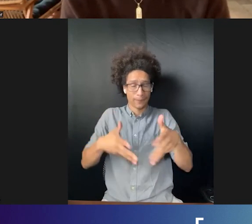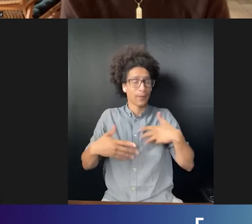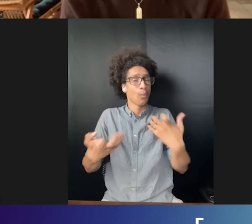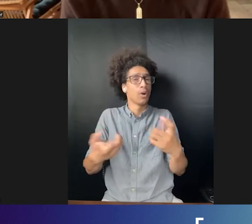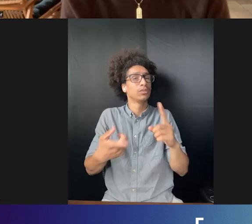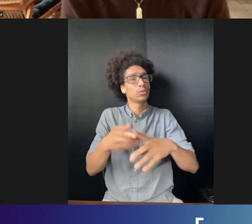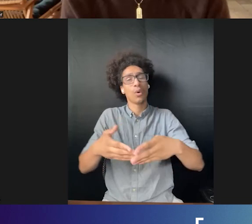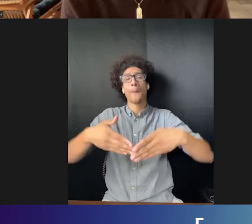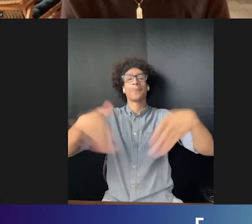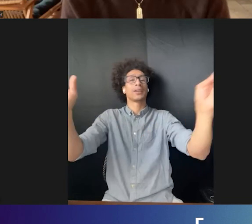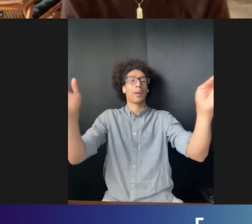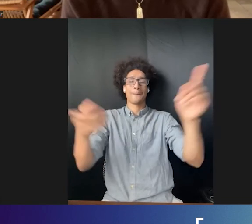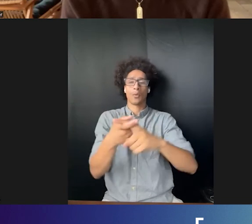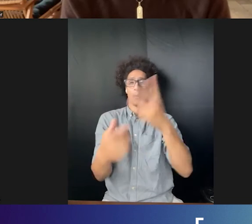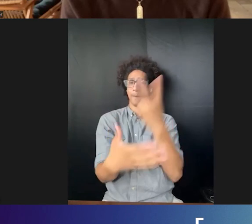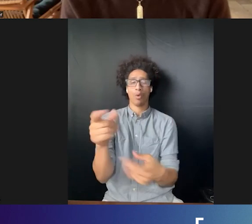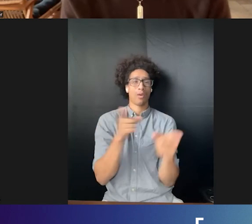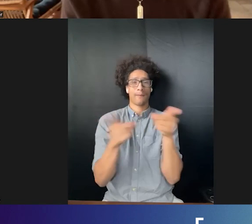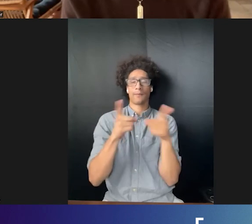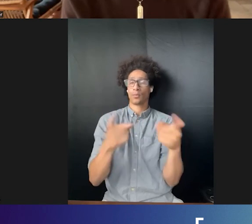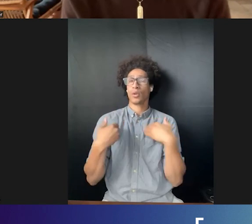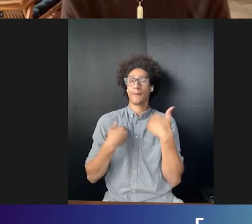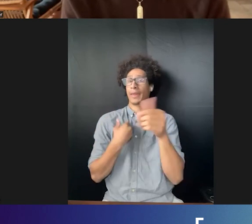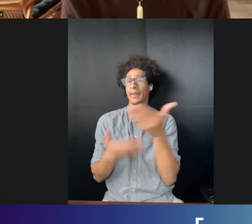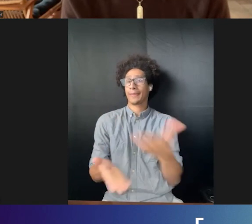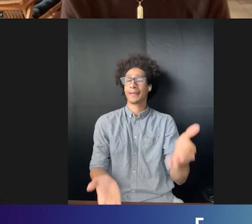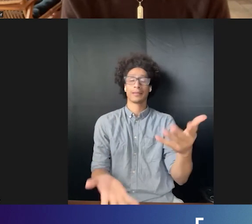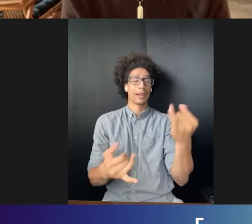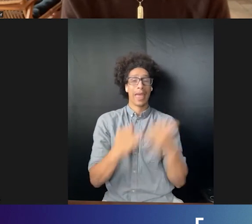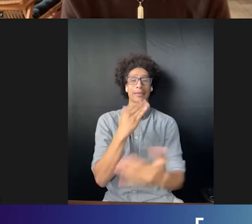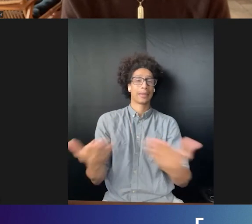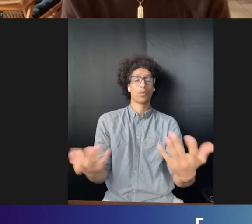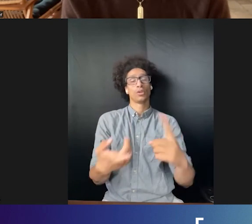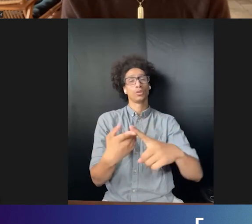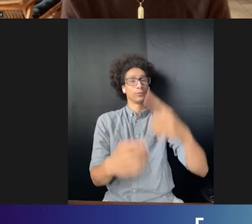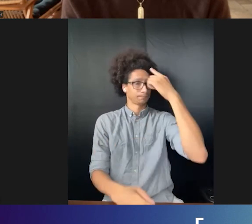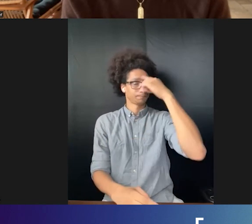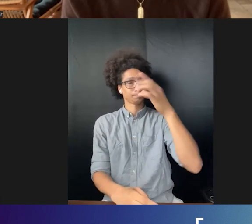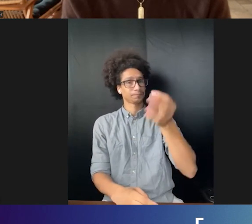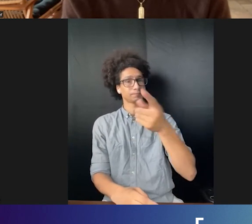to both of you. If there are kind of any last things you would like to say or anything that you didn't get a chance to say, our parting words